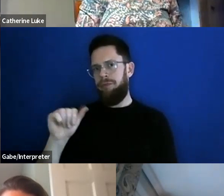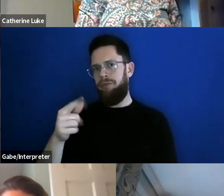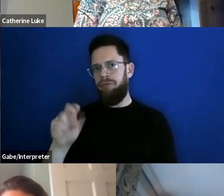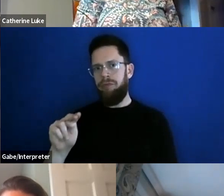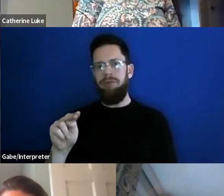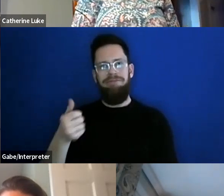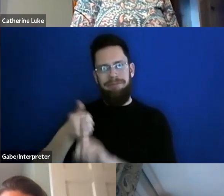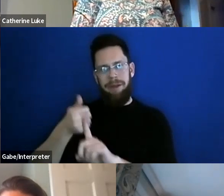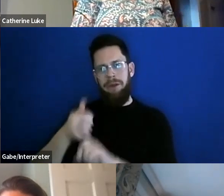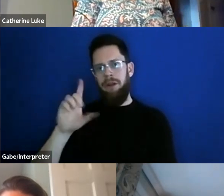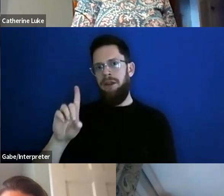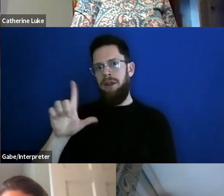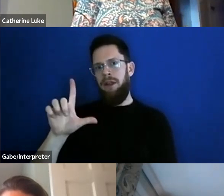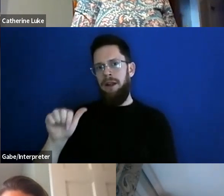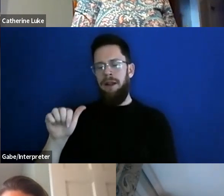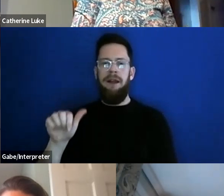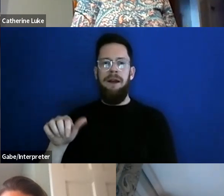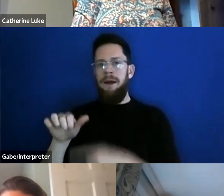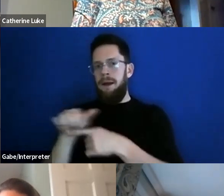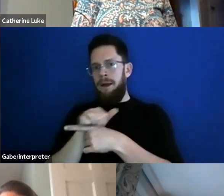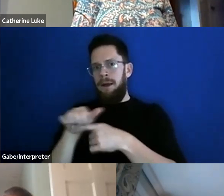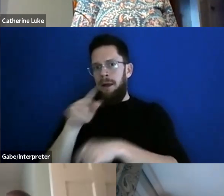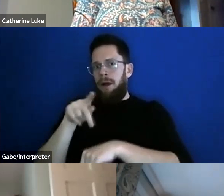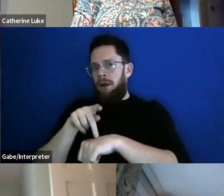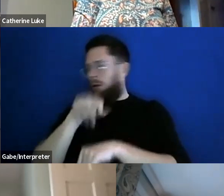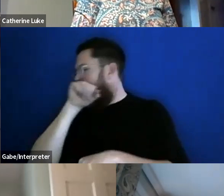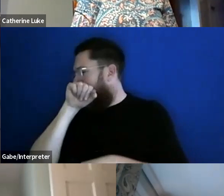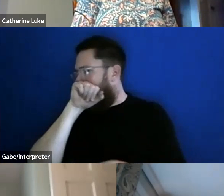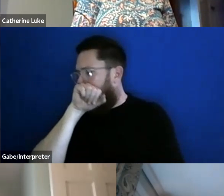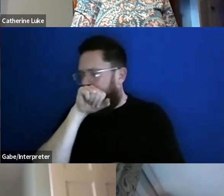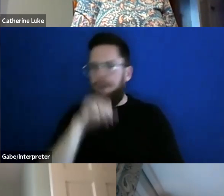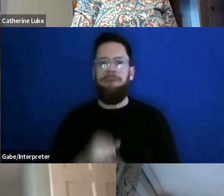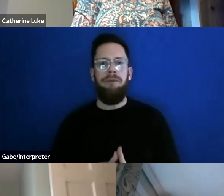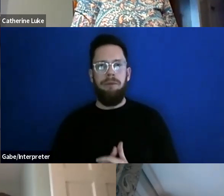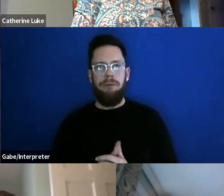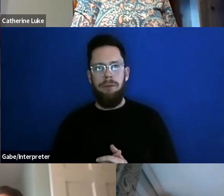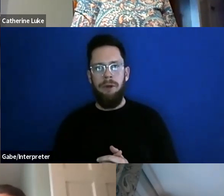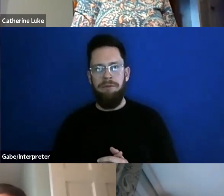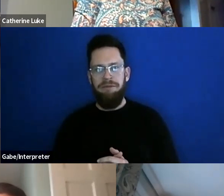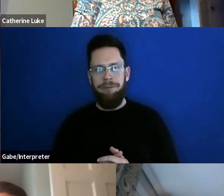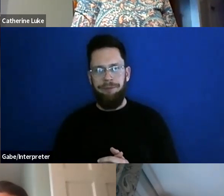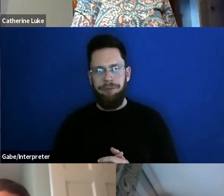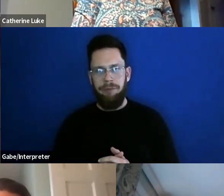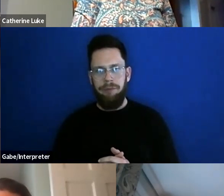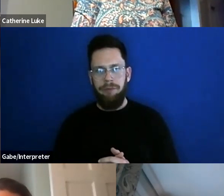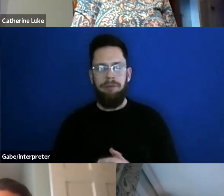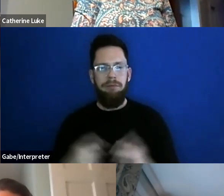Joseph Baeta: practicing principal principal of practice, if you will, as we have learned all these new things. Joseph Baeta: During this this time.